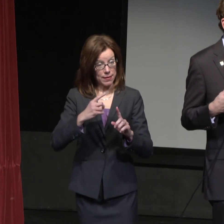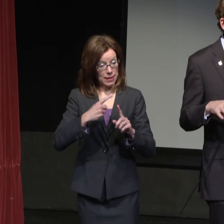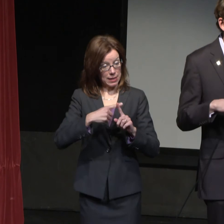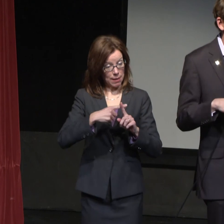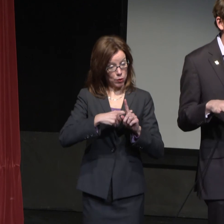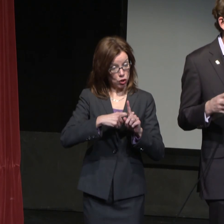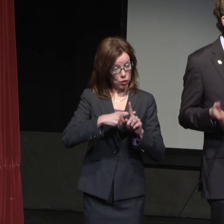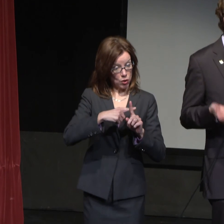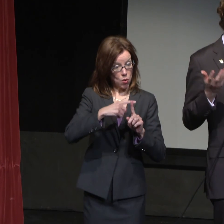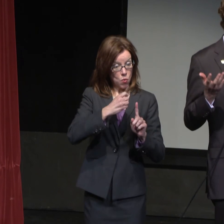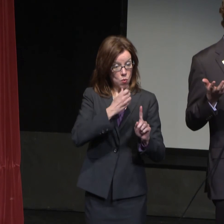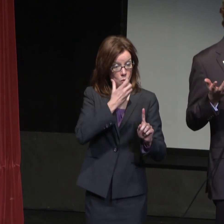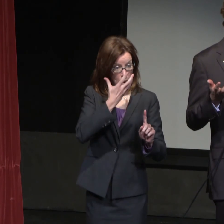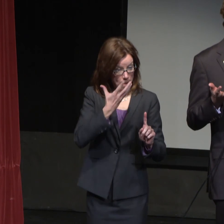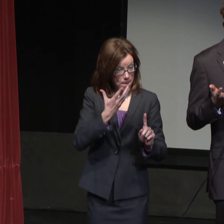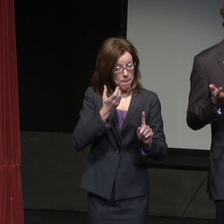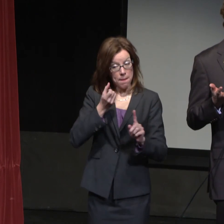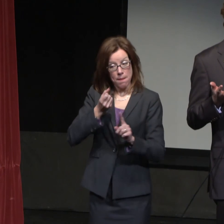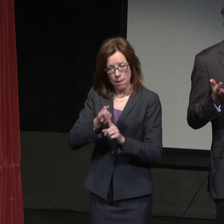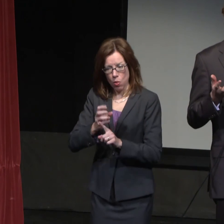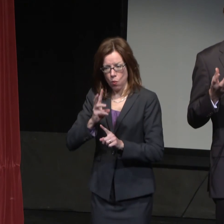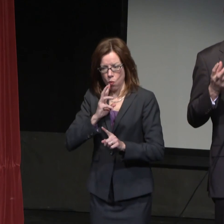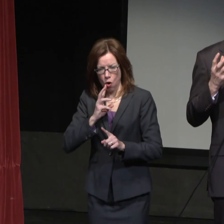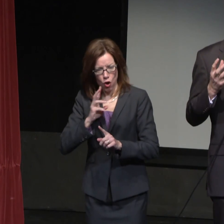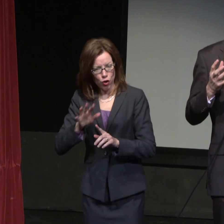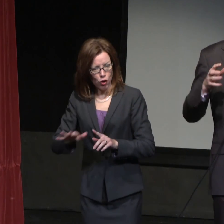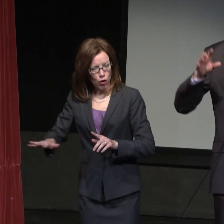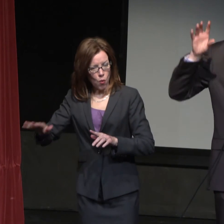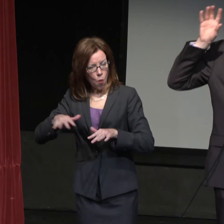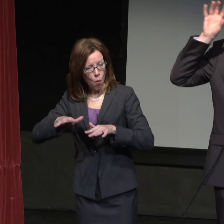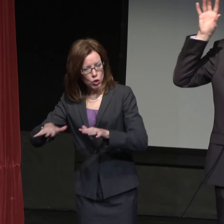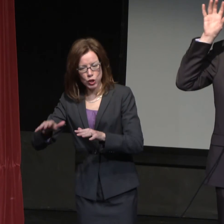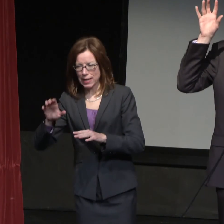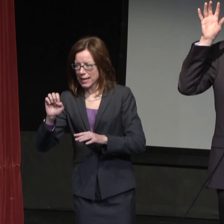the oceans are evaporating more water, so there's more water in the atmosphere.